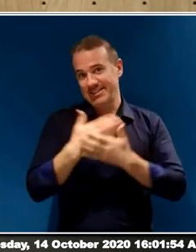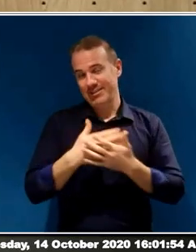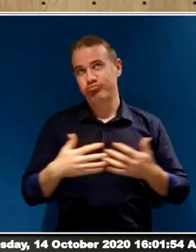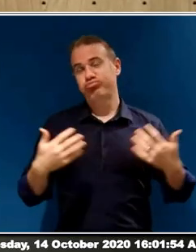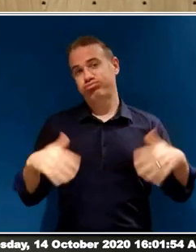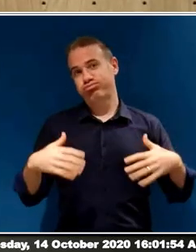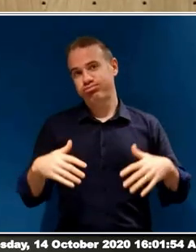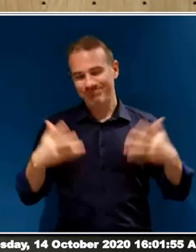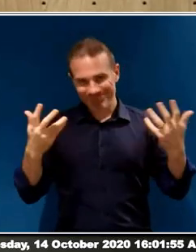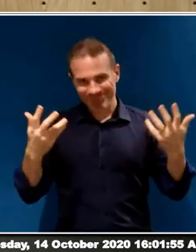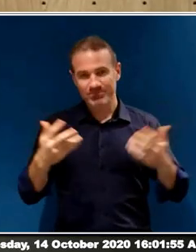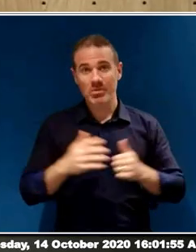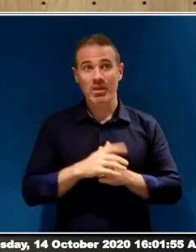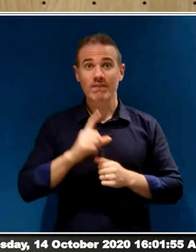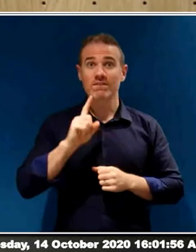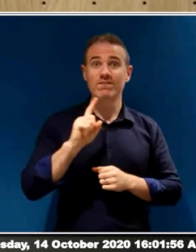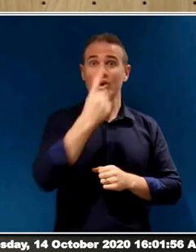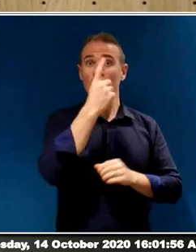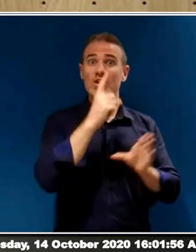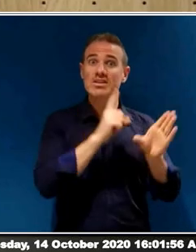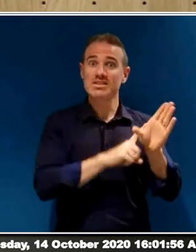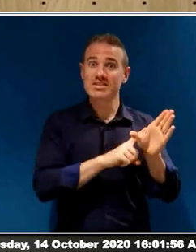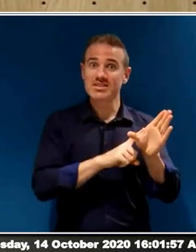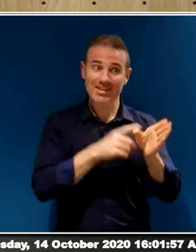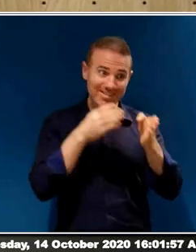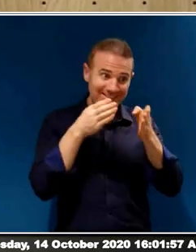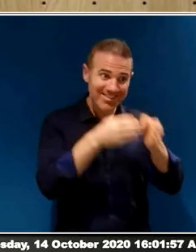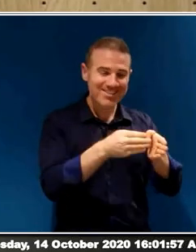I had a plan in the first year to do something different.